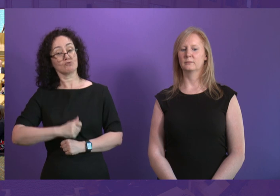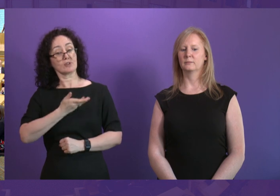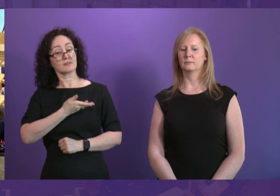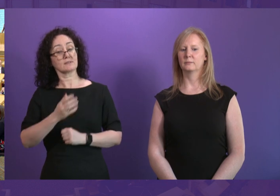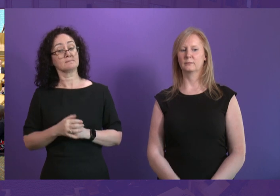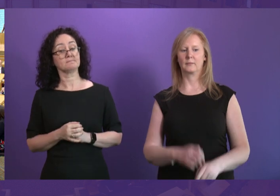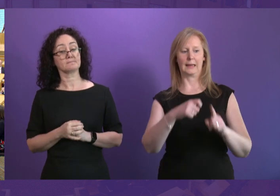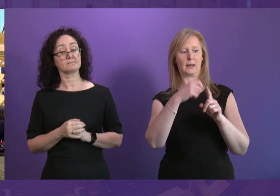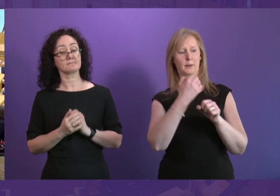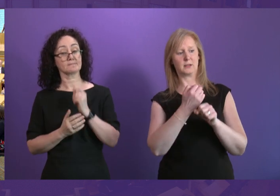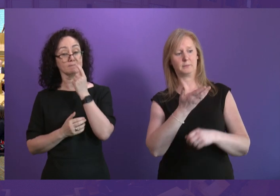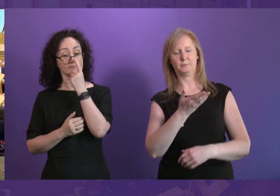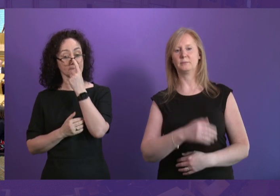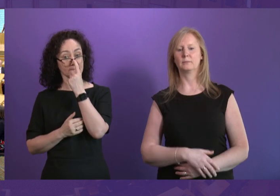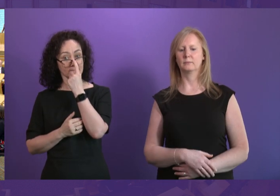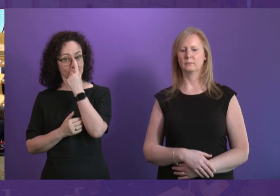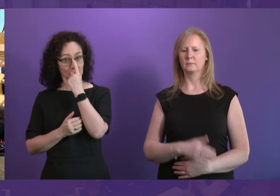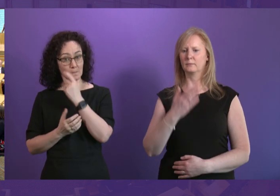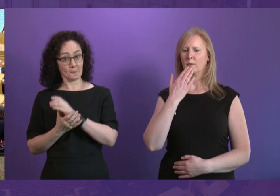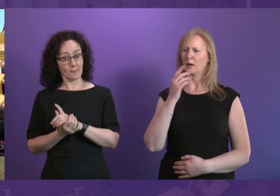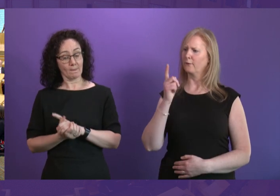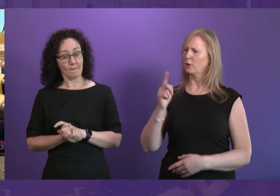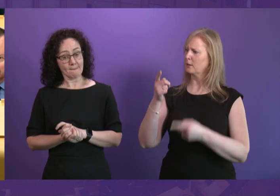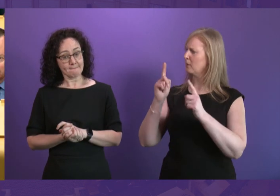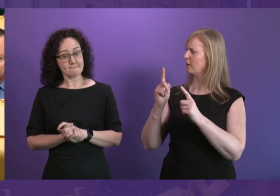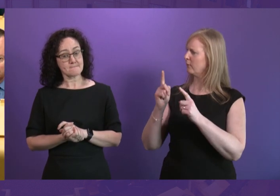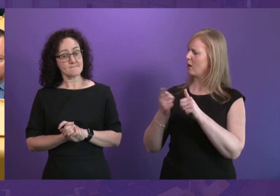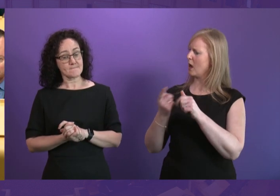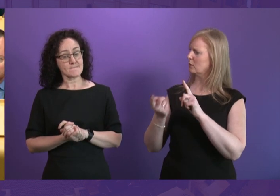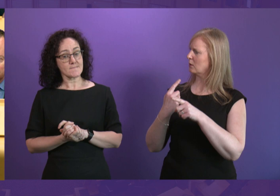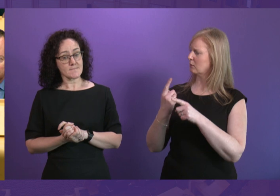Kenneth Gibson: Does the First Minister agree that, by promoting